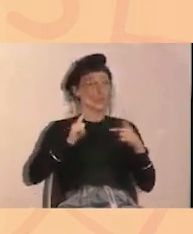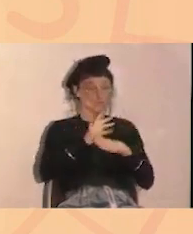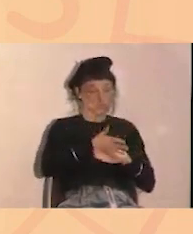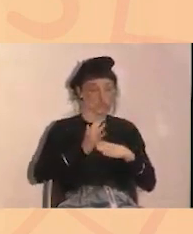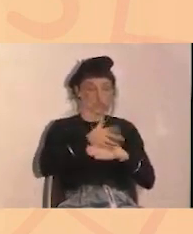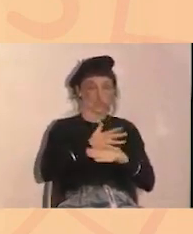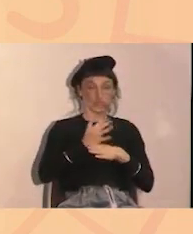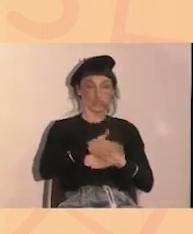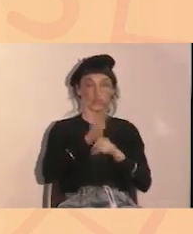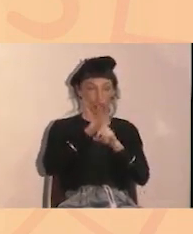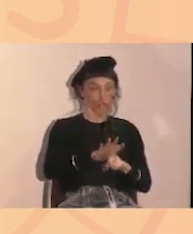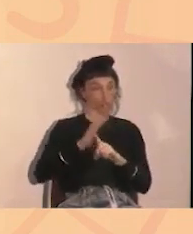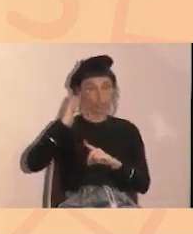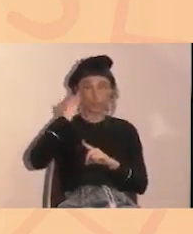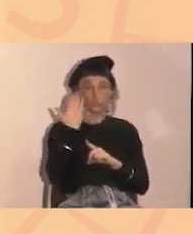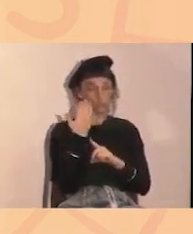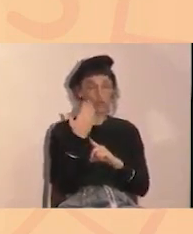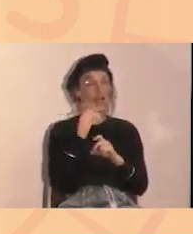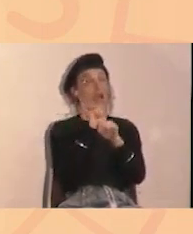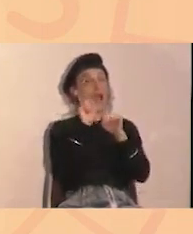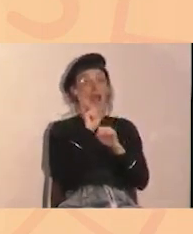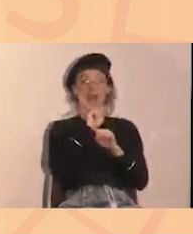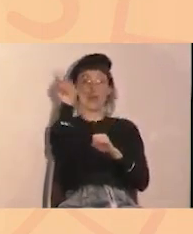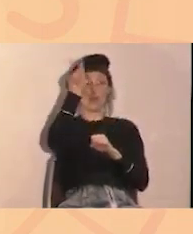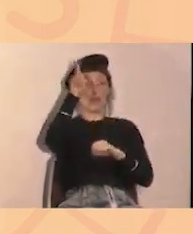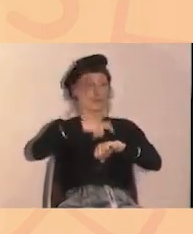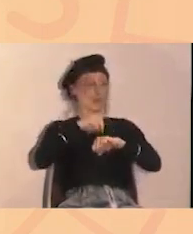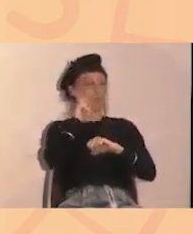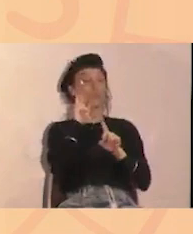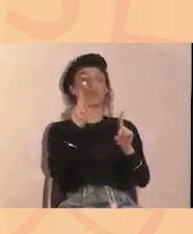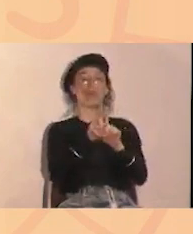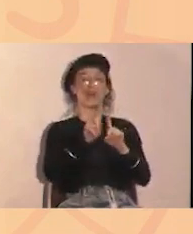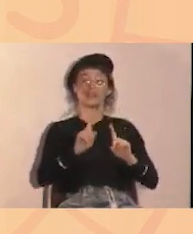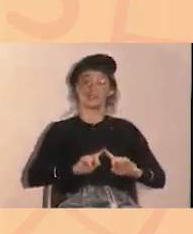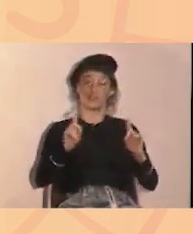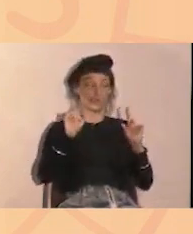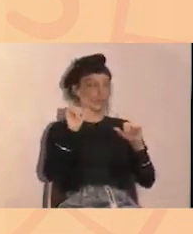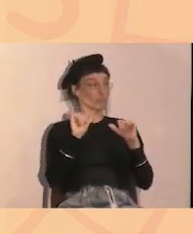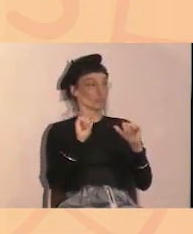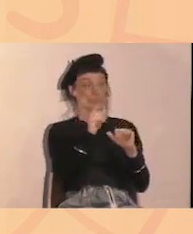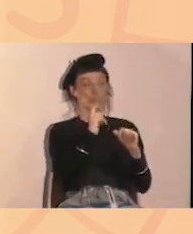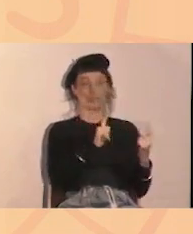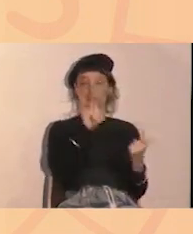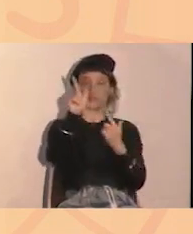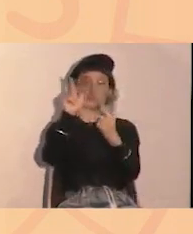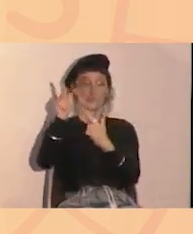our now time would look very different. So, thank you. So while I've taken you on a journey through the most profound professional realisations of